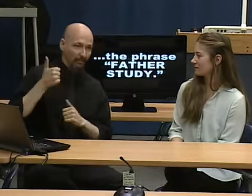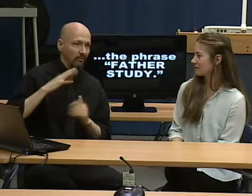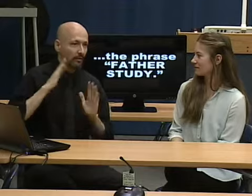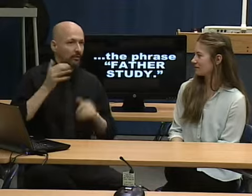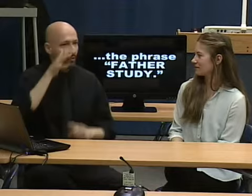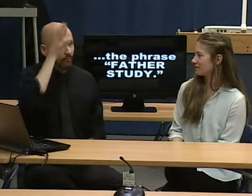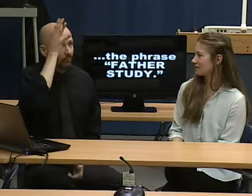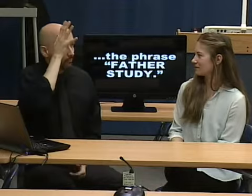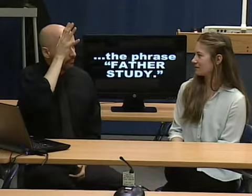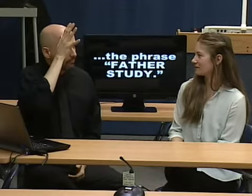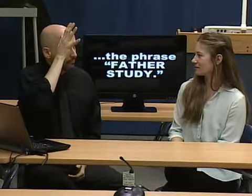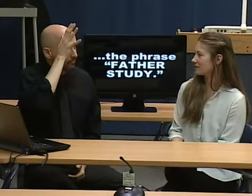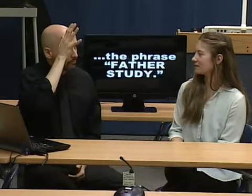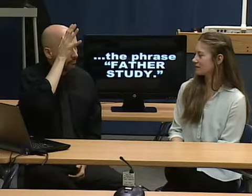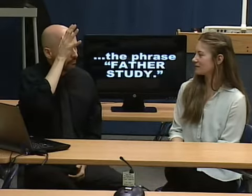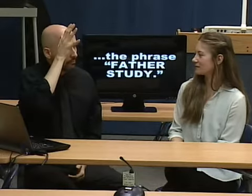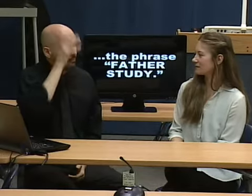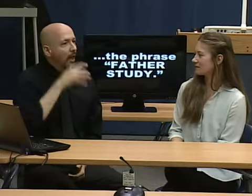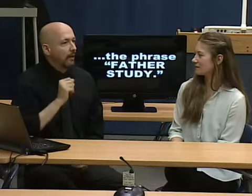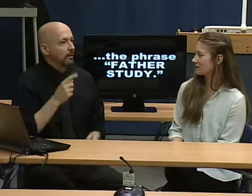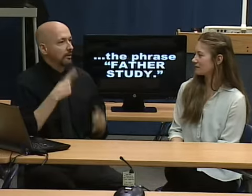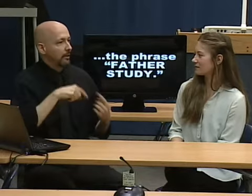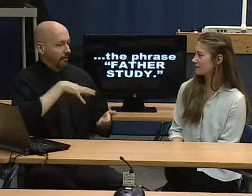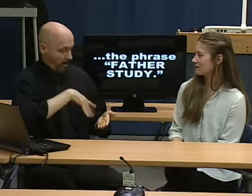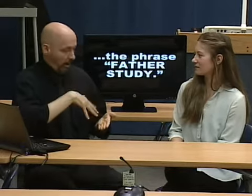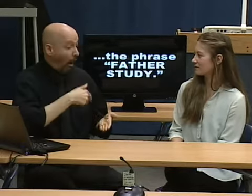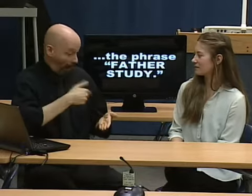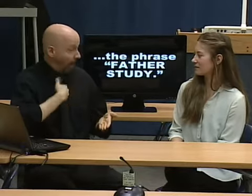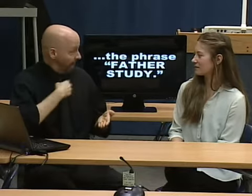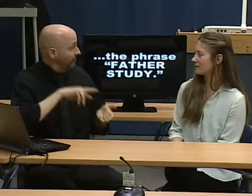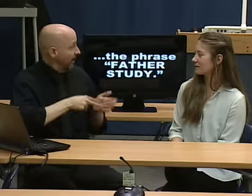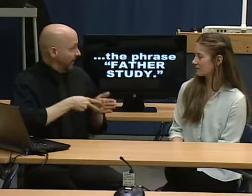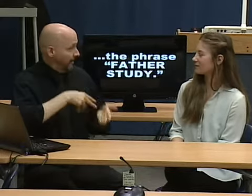Father. And the sign "study" has meaning.